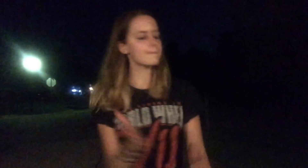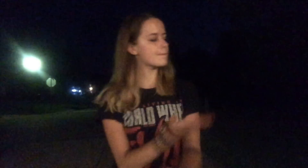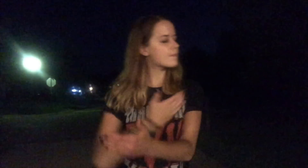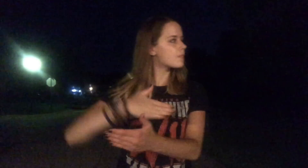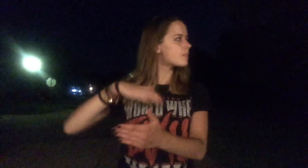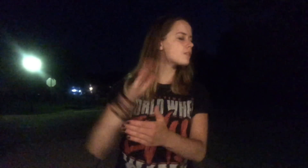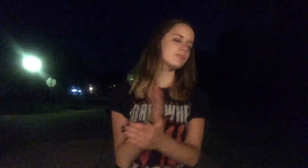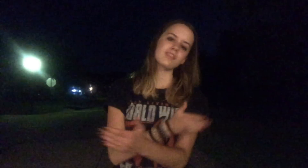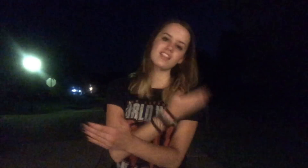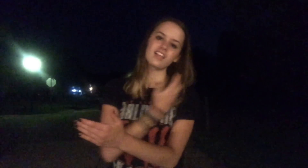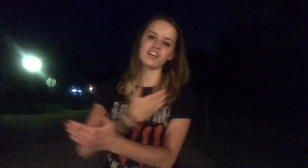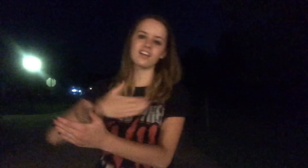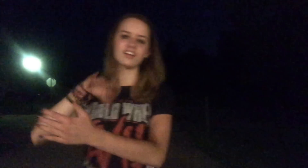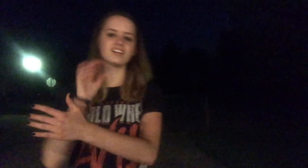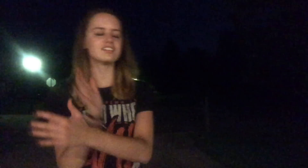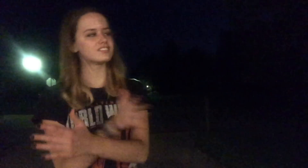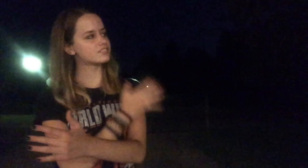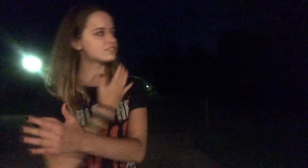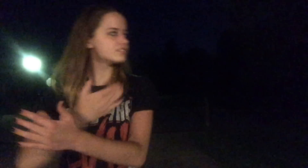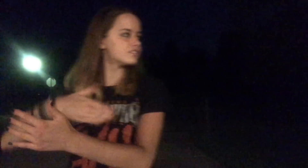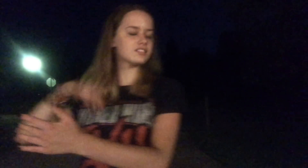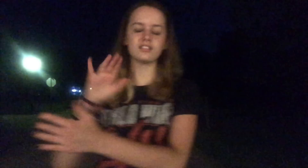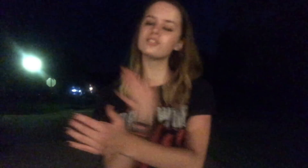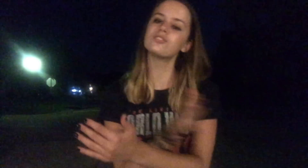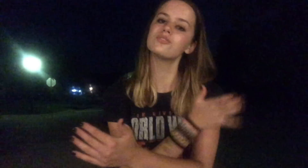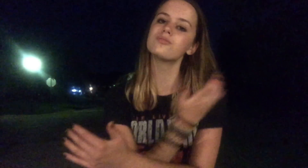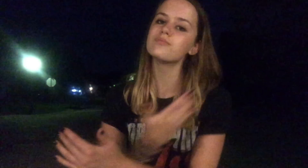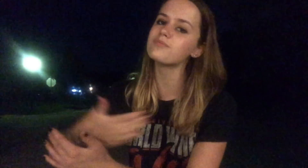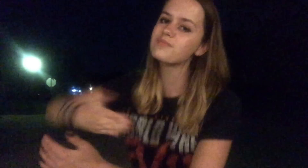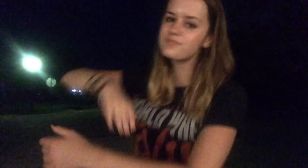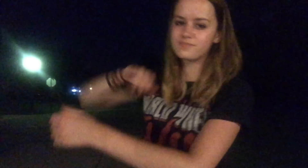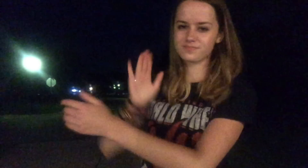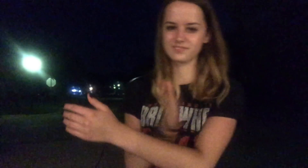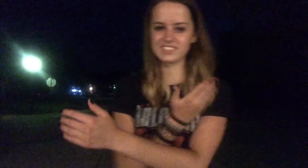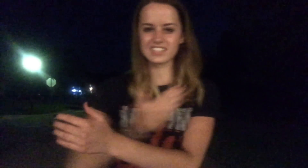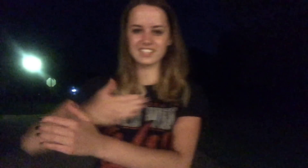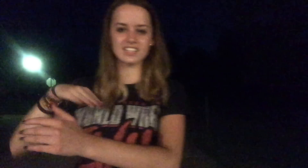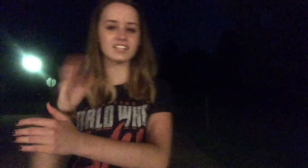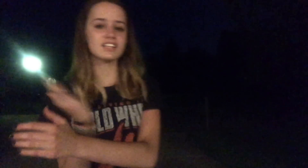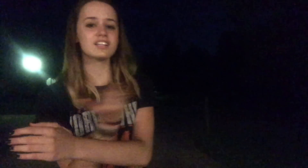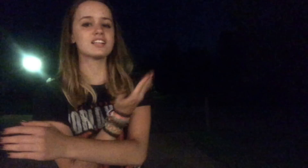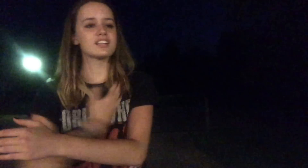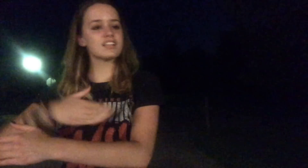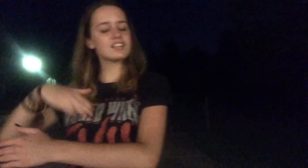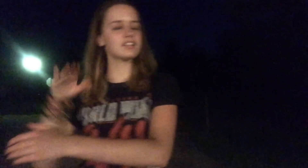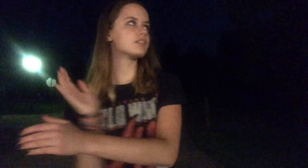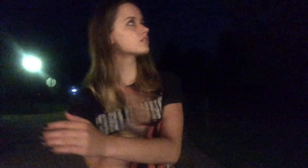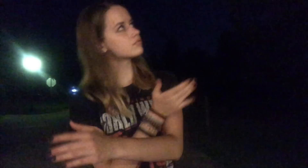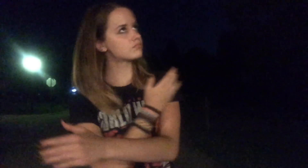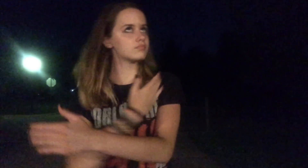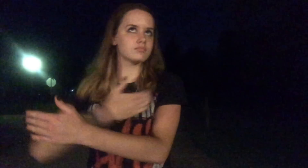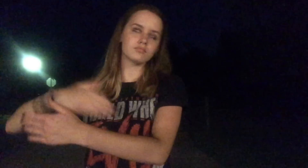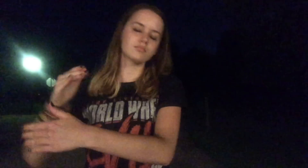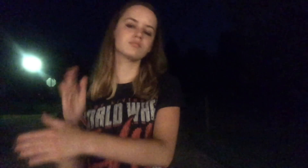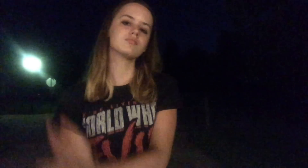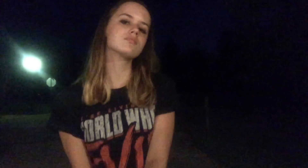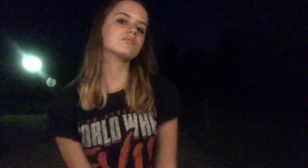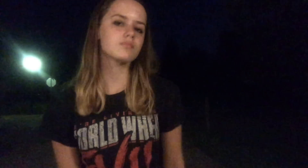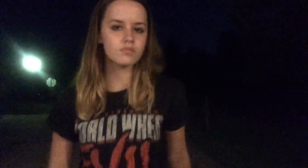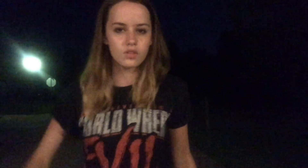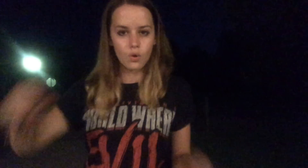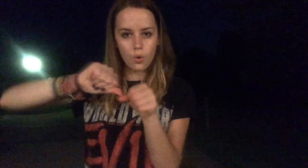*Synthesizer*